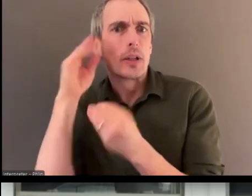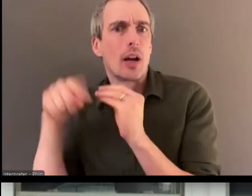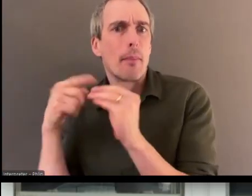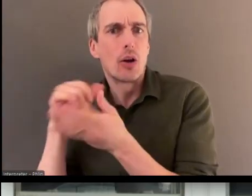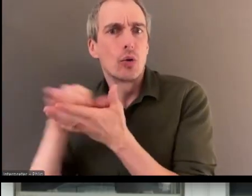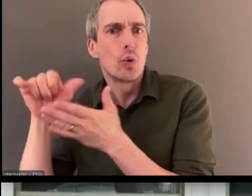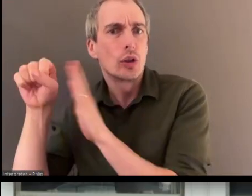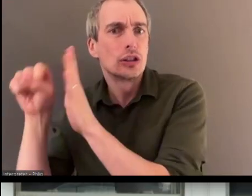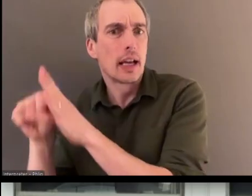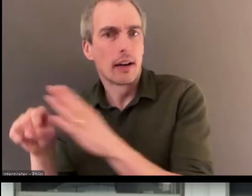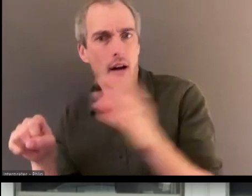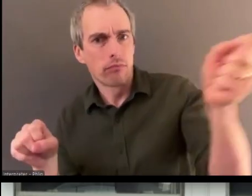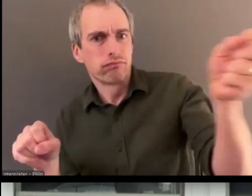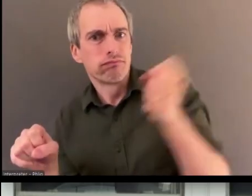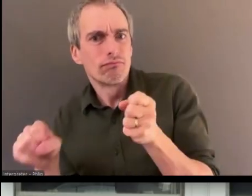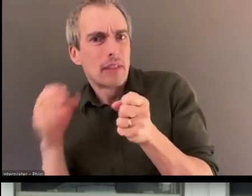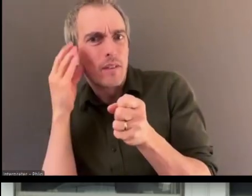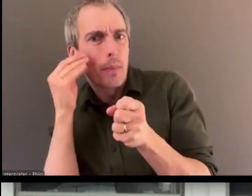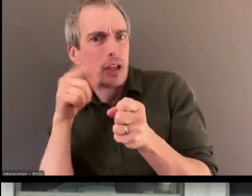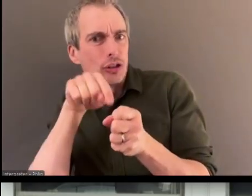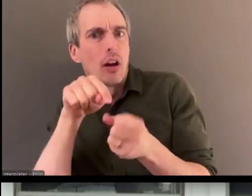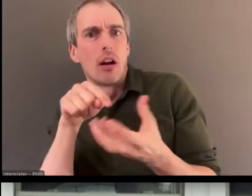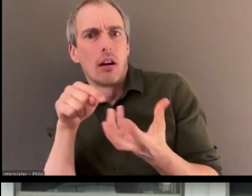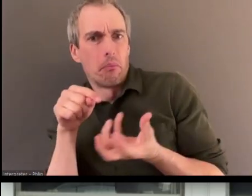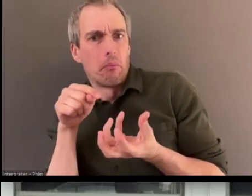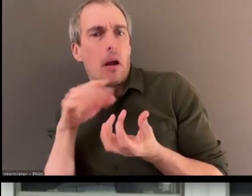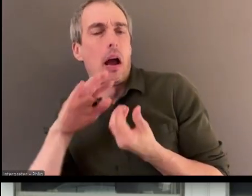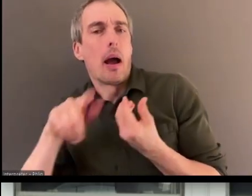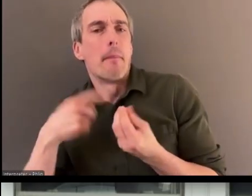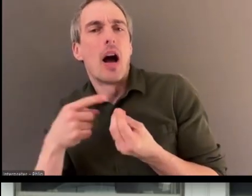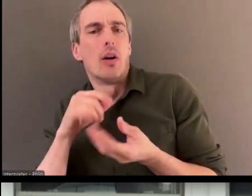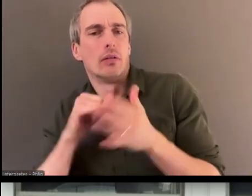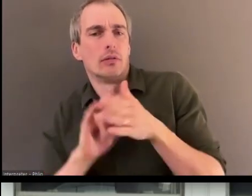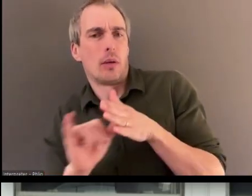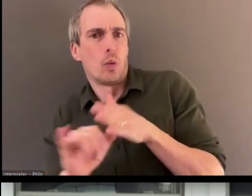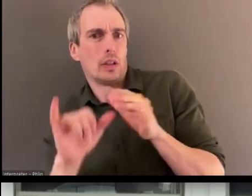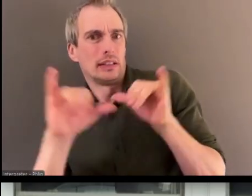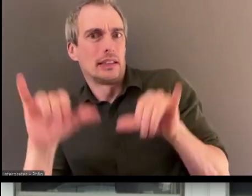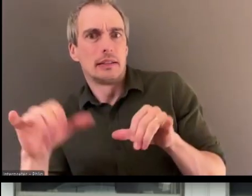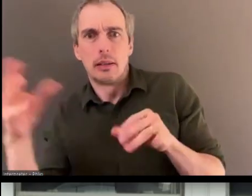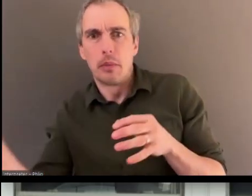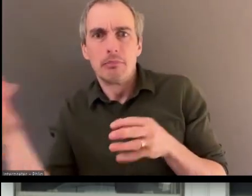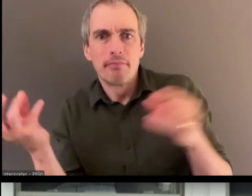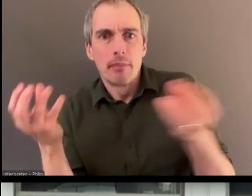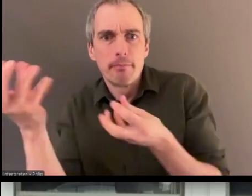It's all of these different semantic similarity that gets grouped together by meaning.